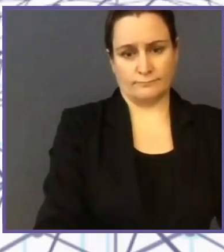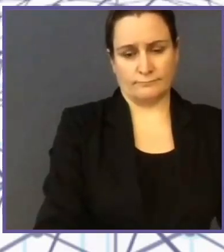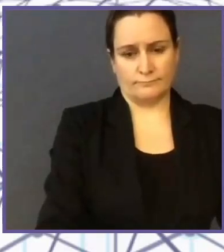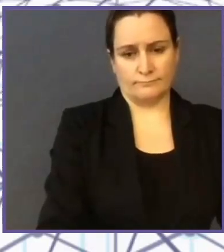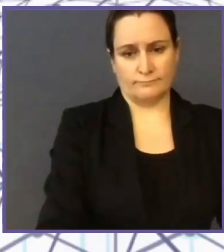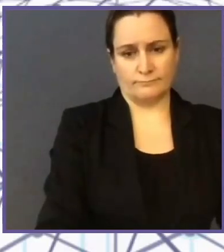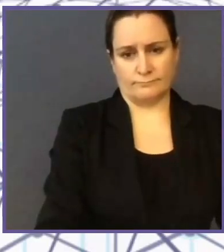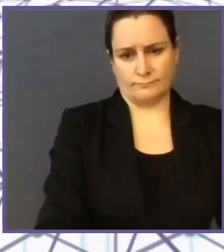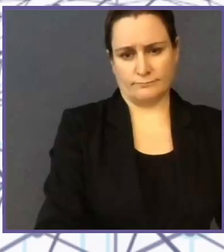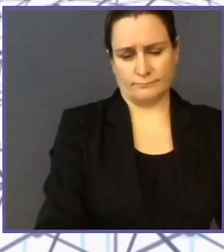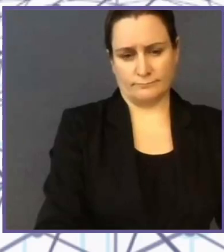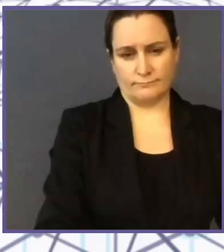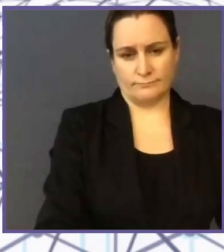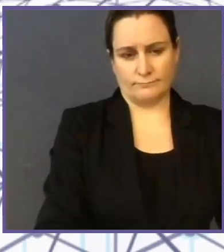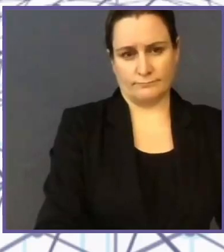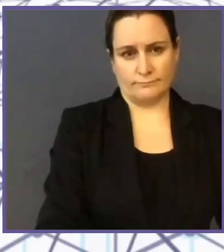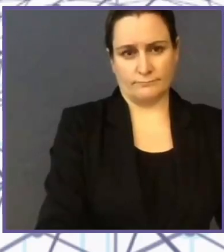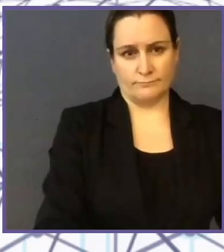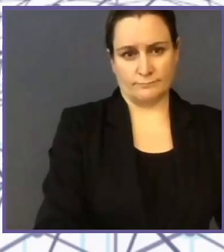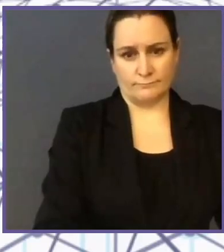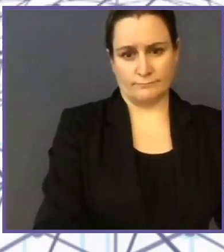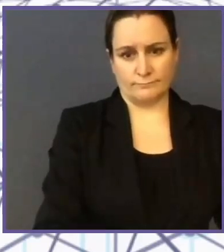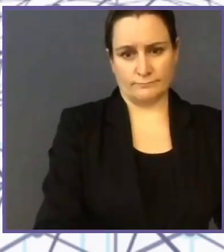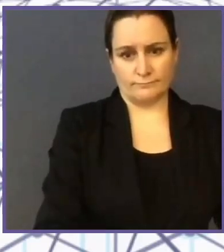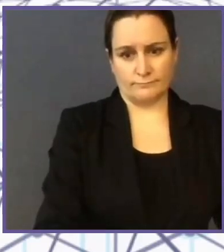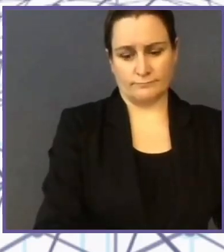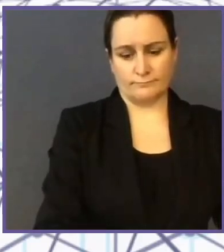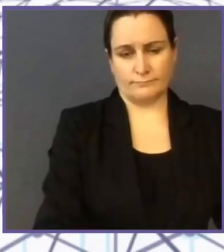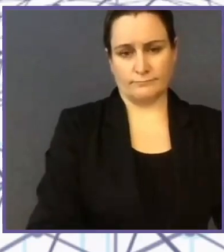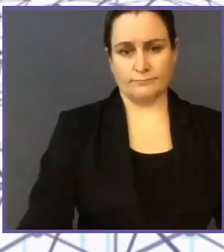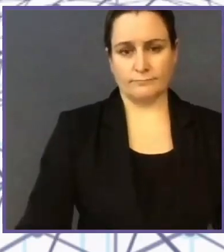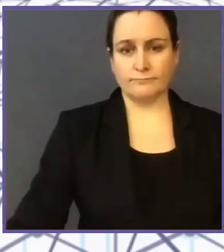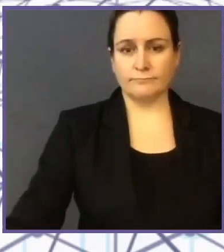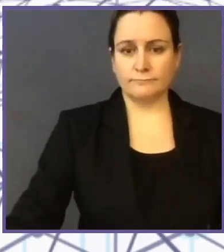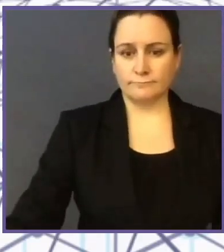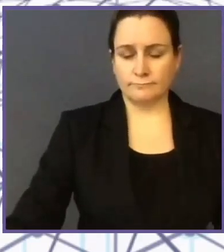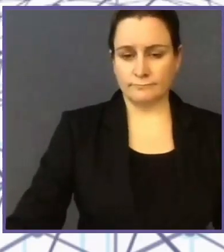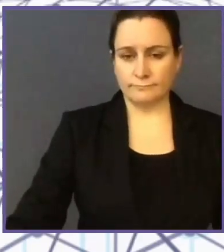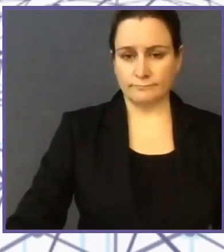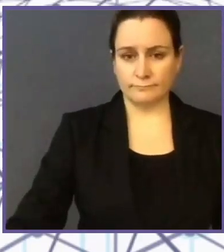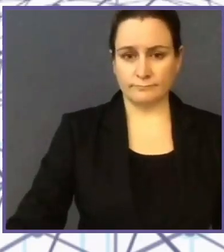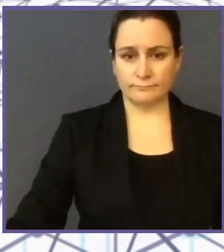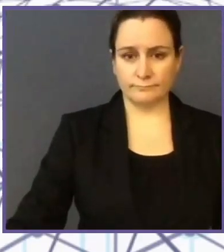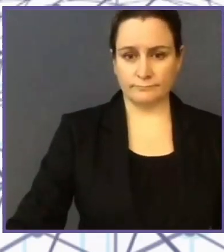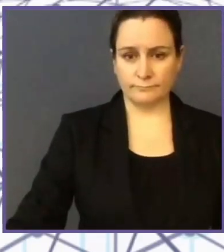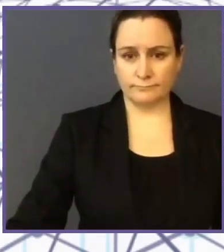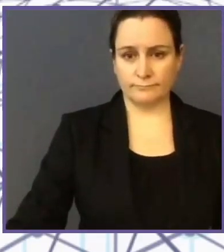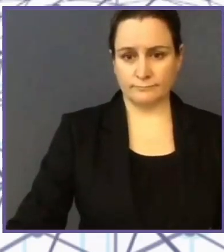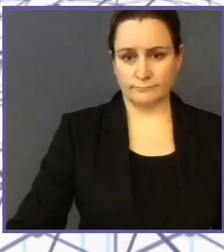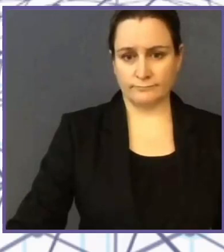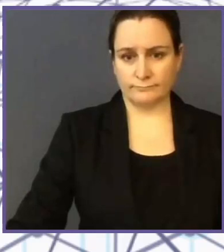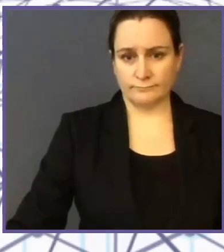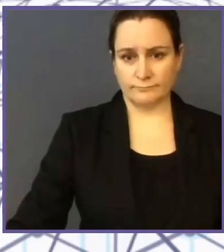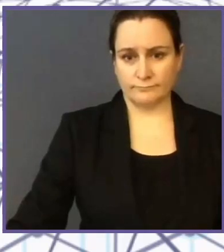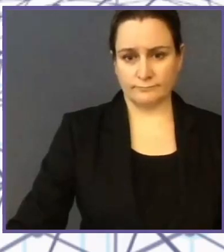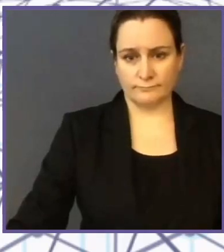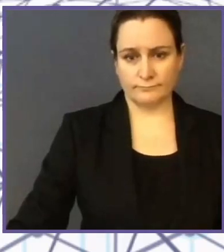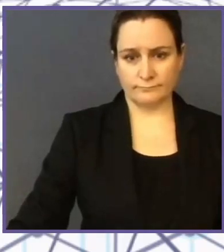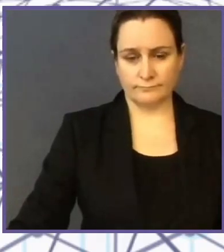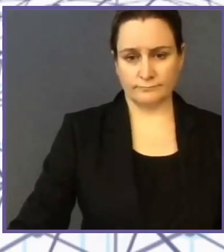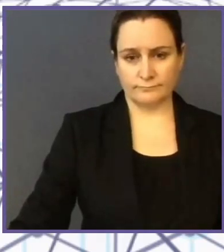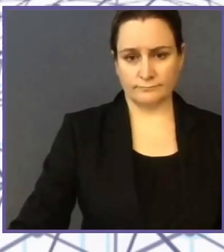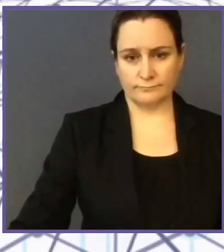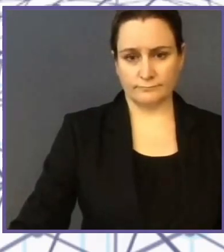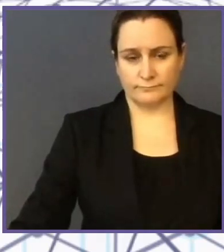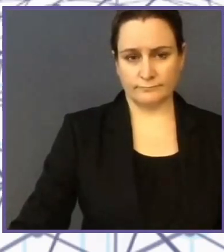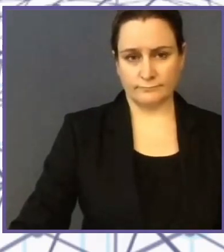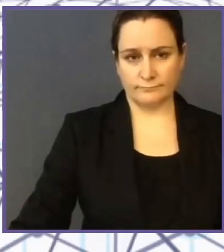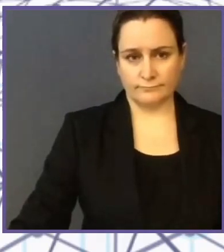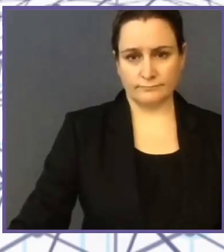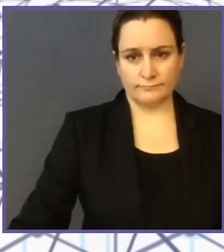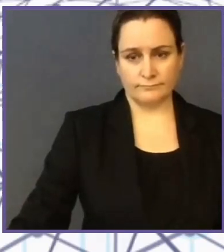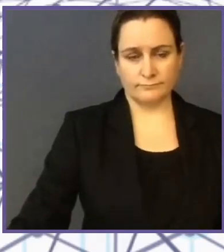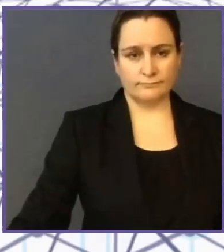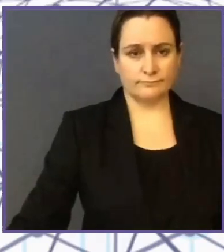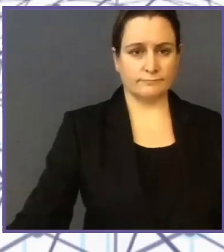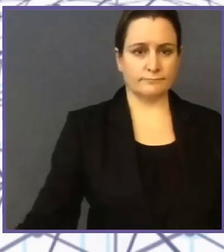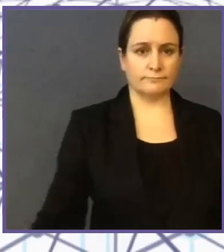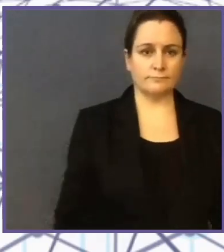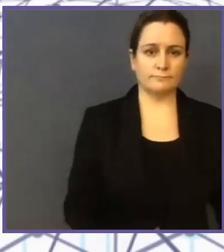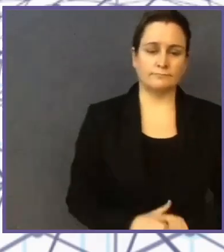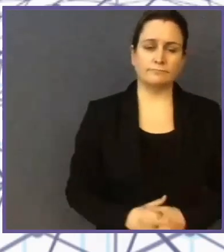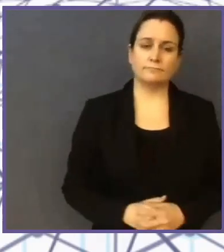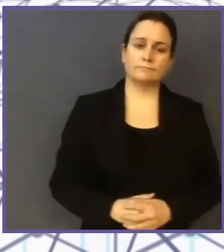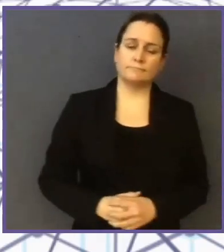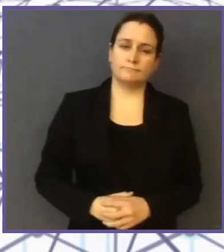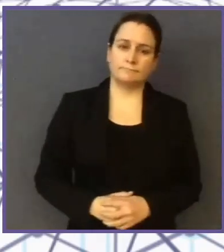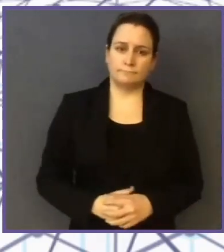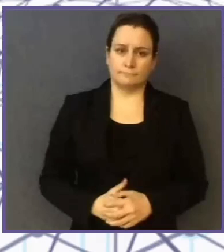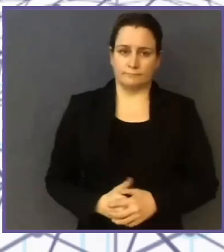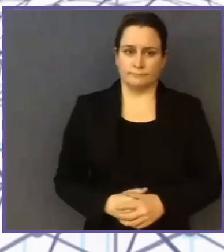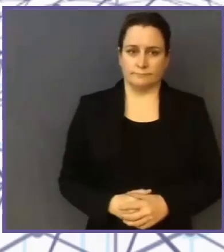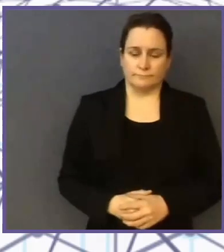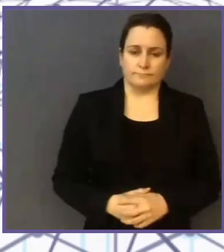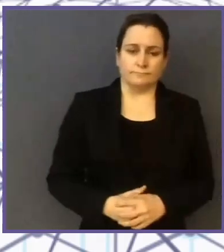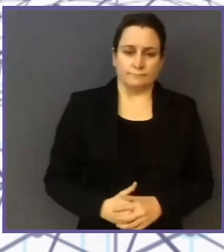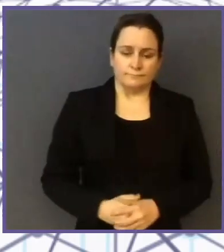For almost five years in Nepal, the scarcity of therapeutic equipment and resources for